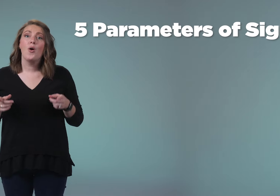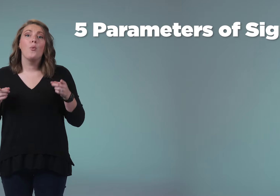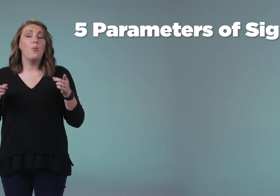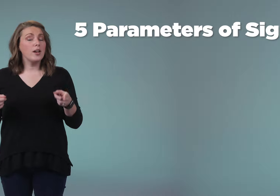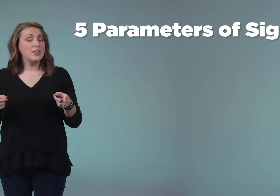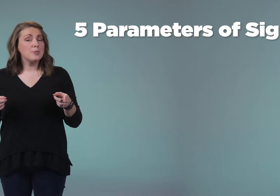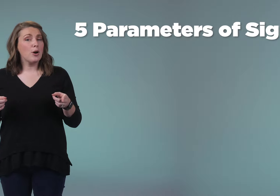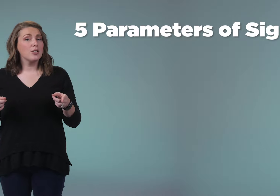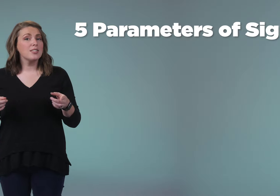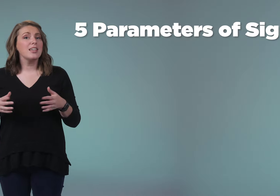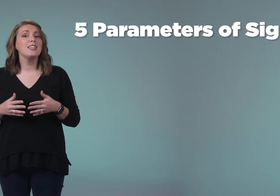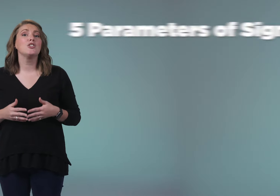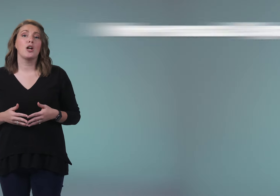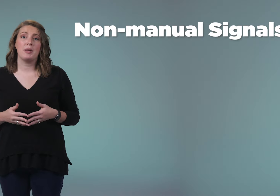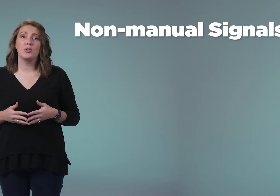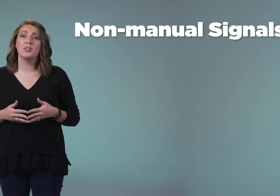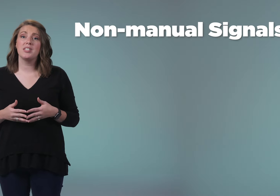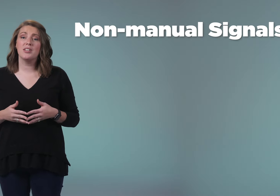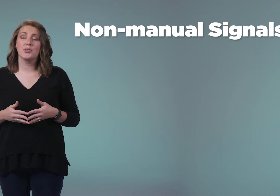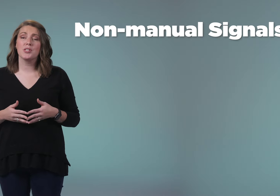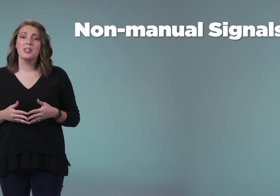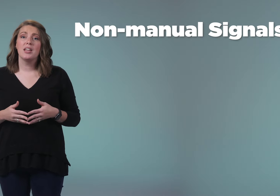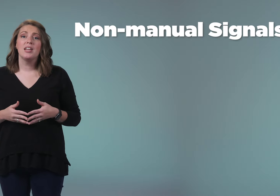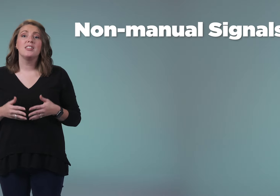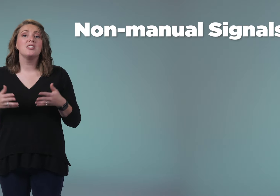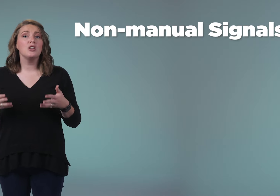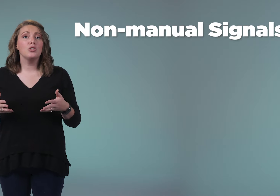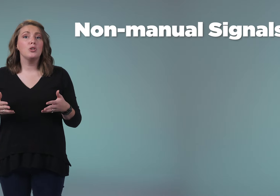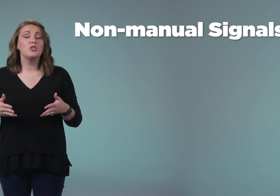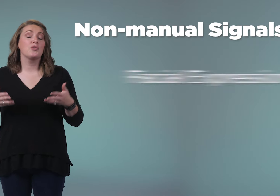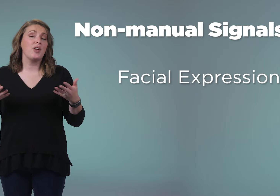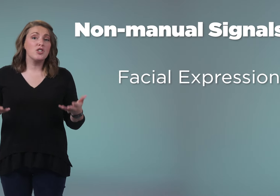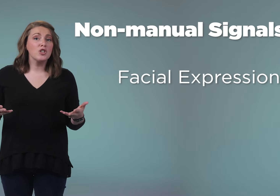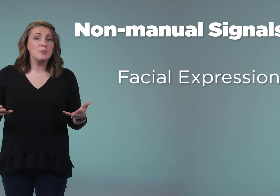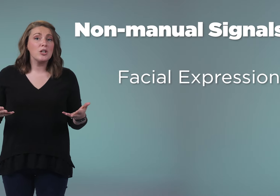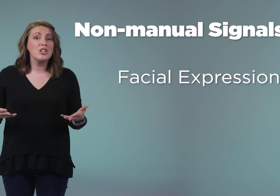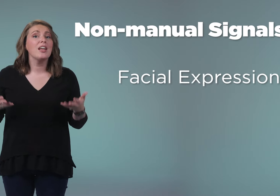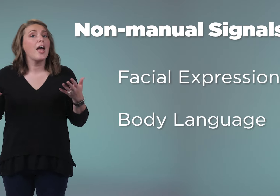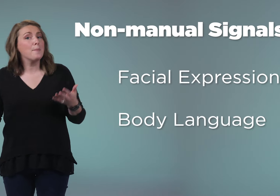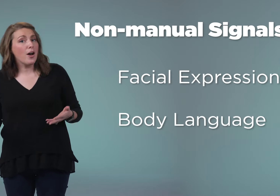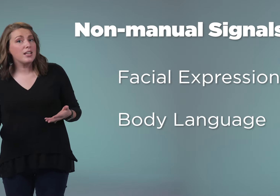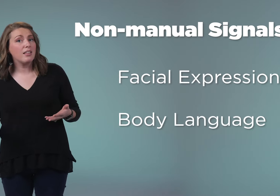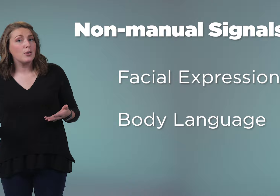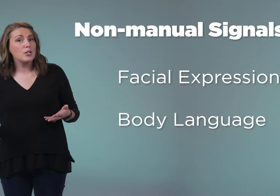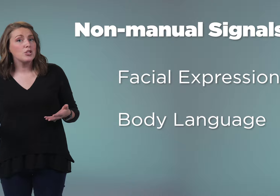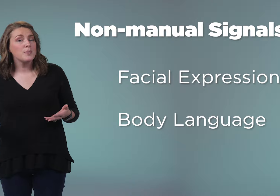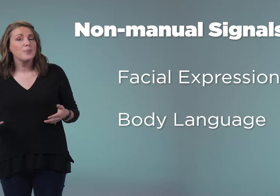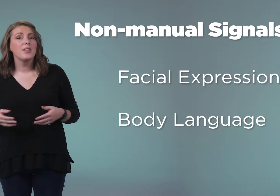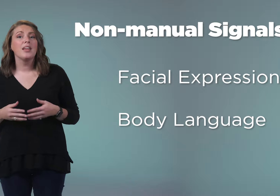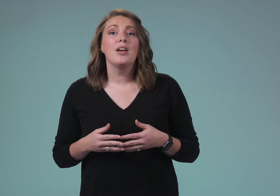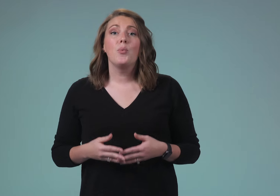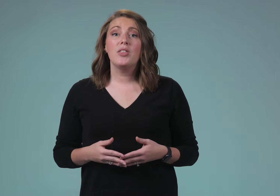One of these parts is non-manual signals. This includes your facial expression and body language.